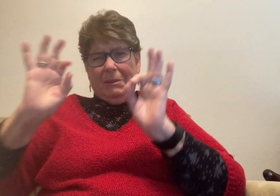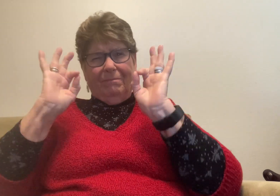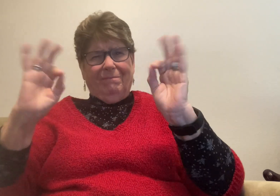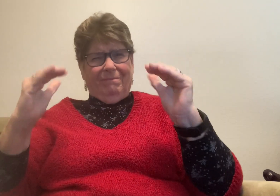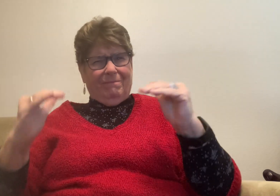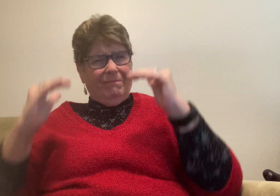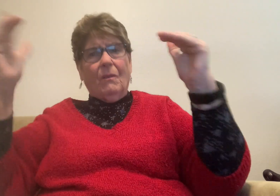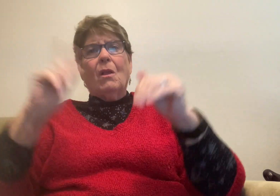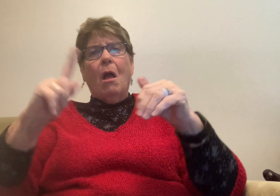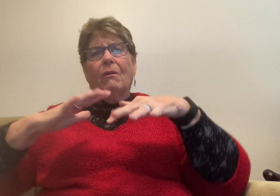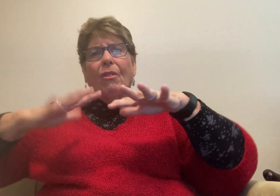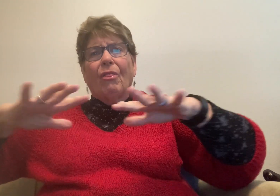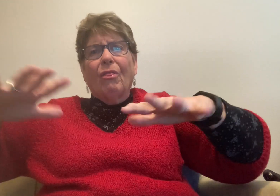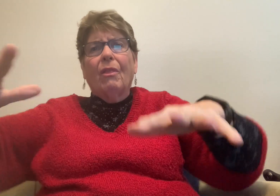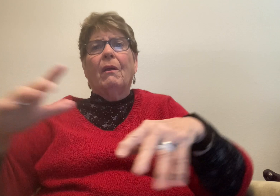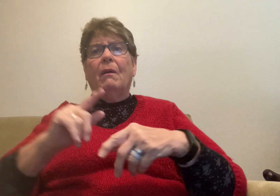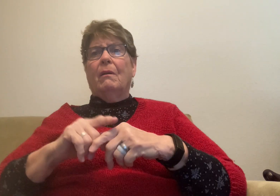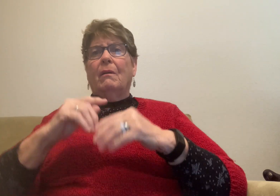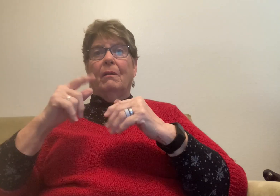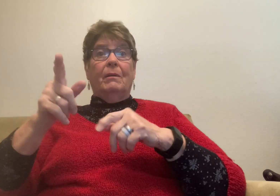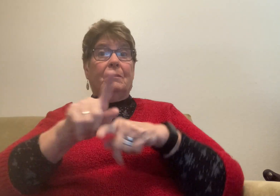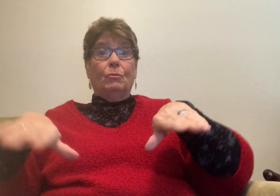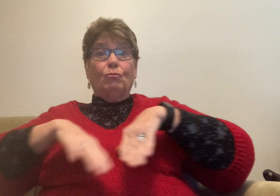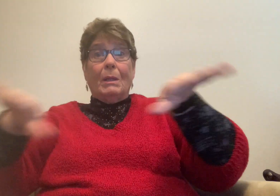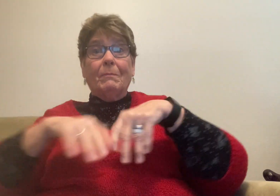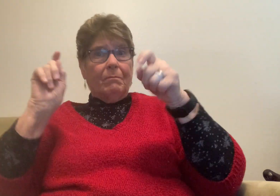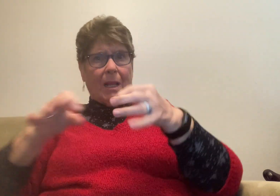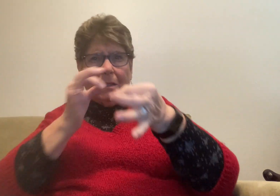for excellence without compromising. Swimming must be measured